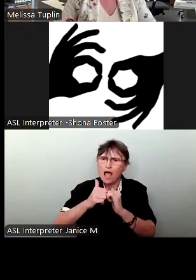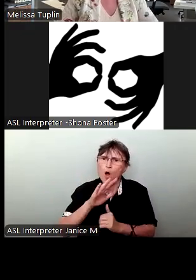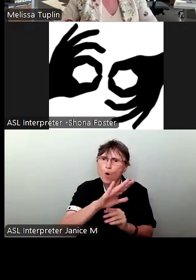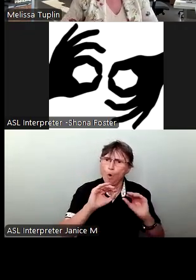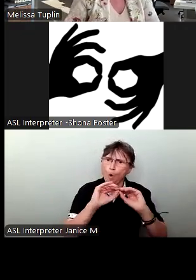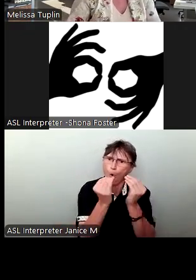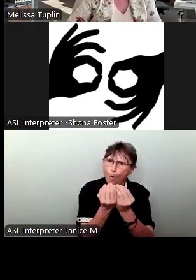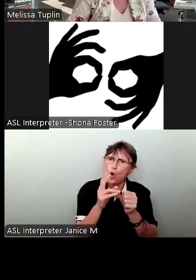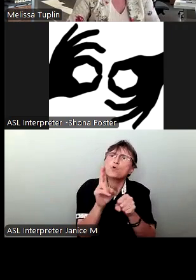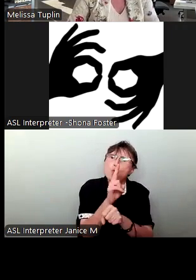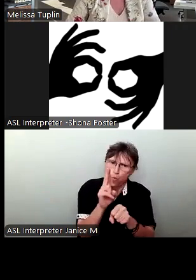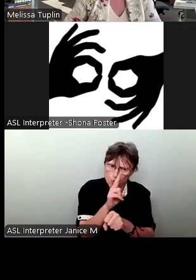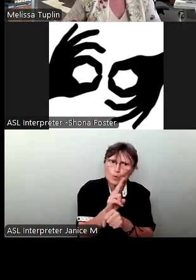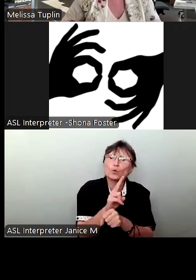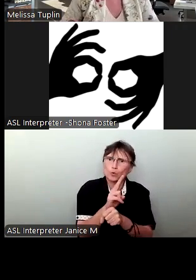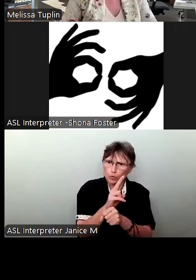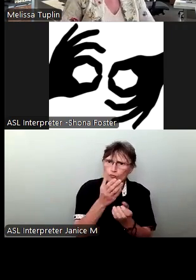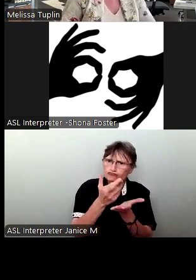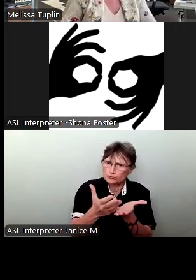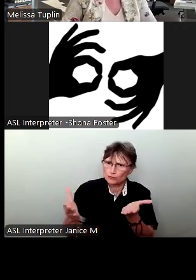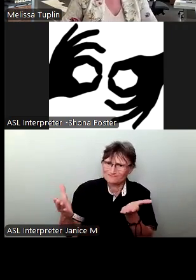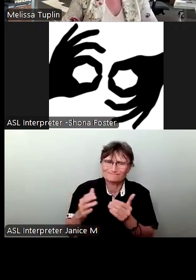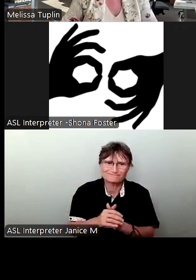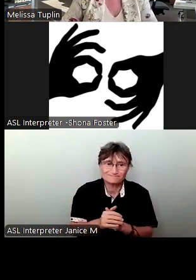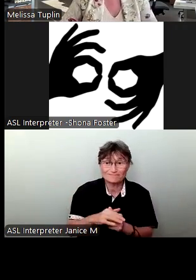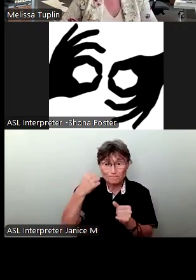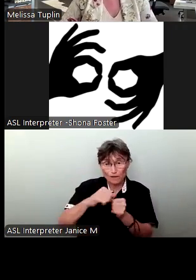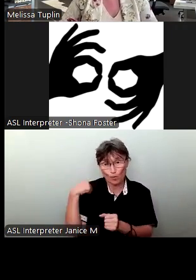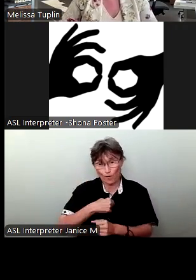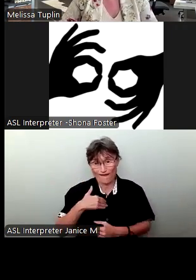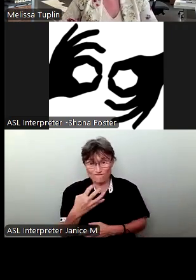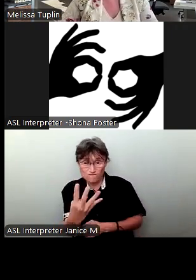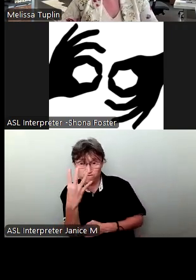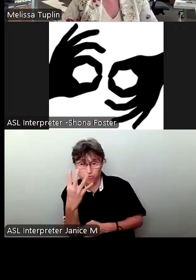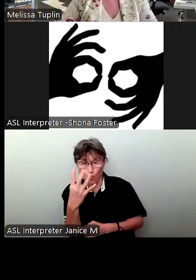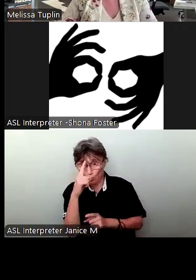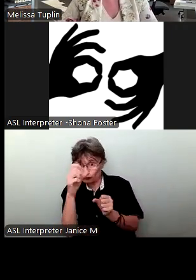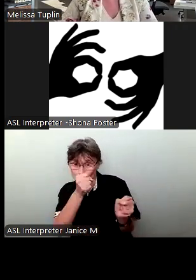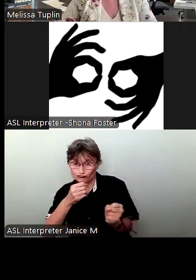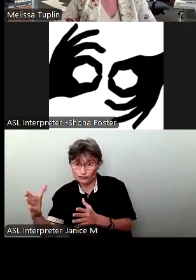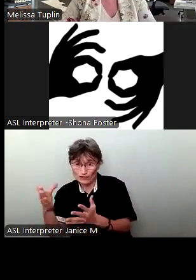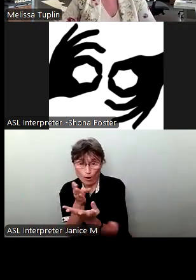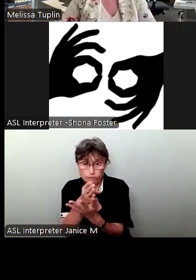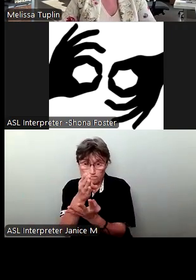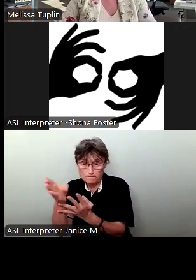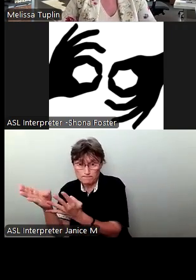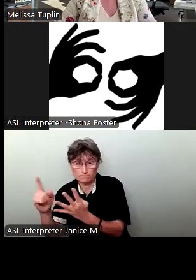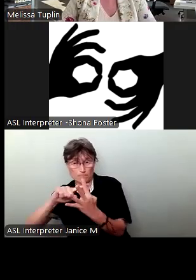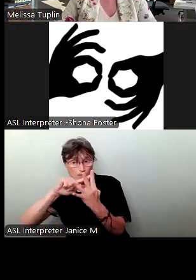So in our four strategic directions, this is how your organization contributes to resources. For